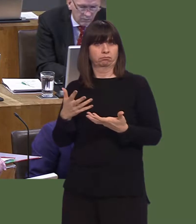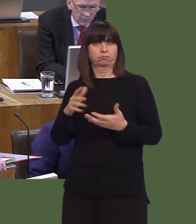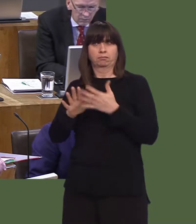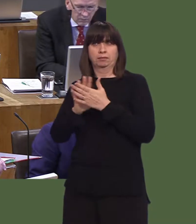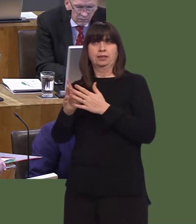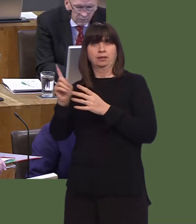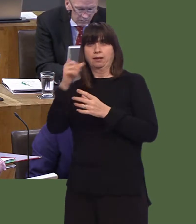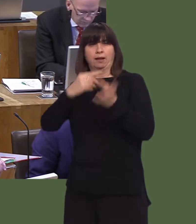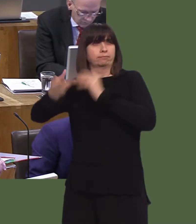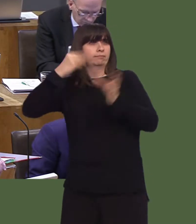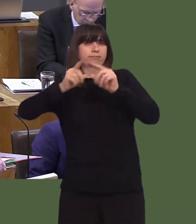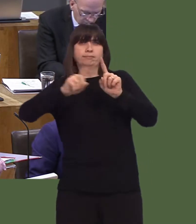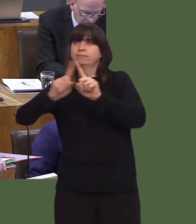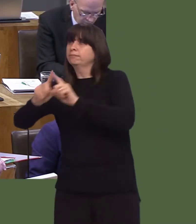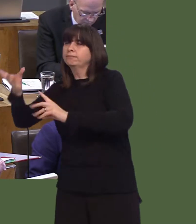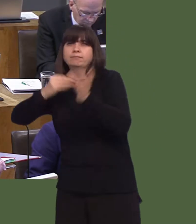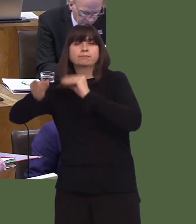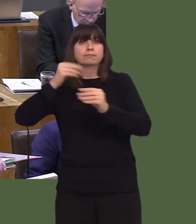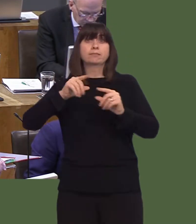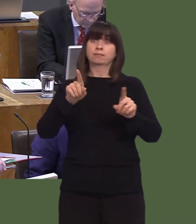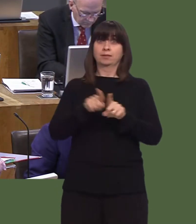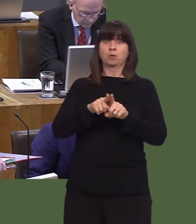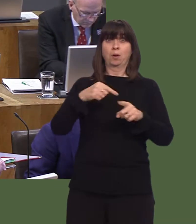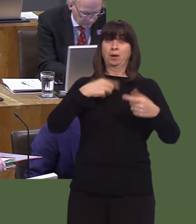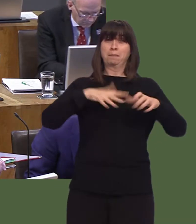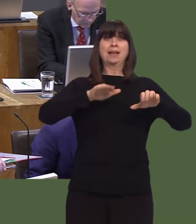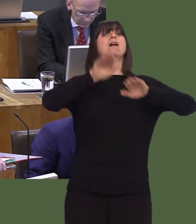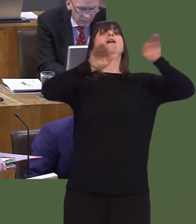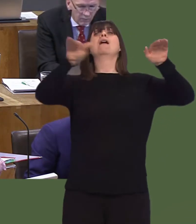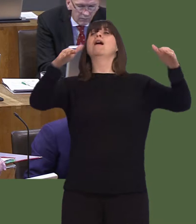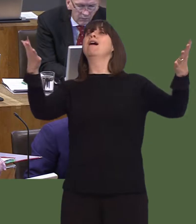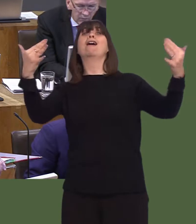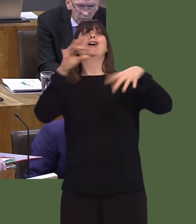whilst, of course, building on the recruitment campaign that's been so successful in bringing doctors into Wales.